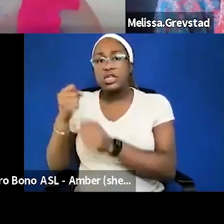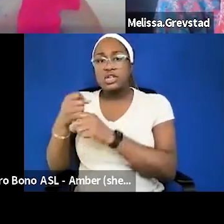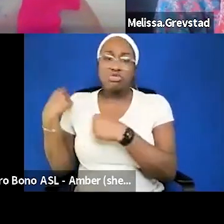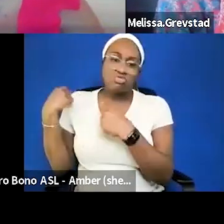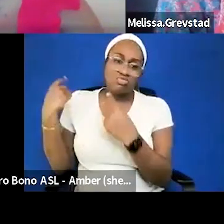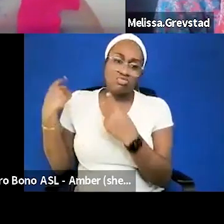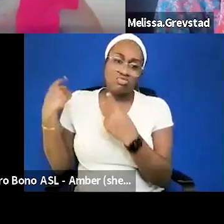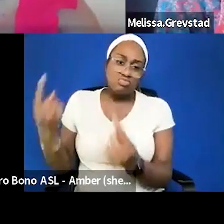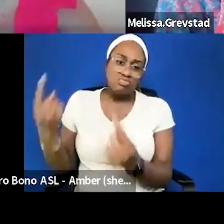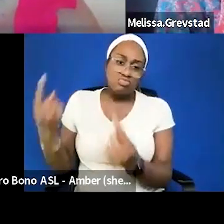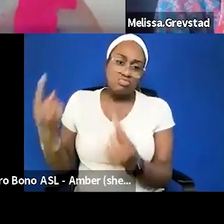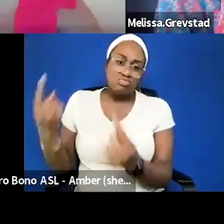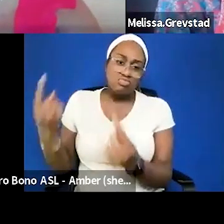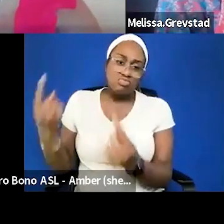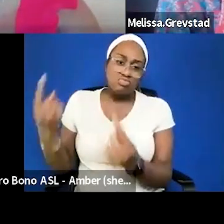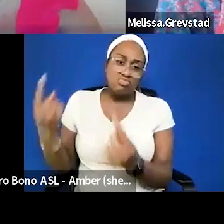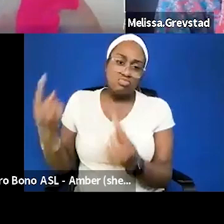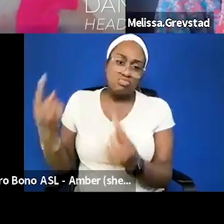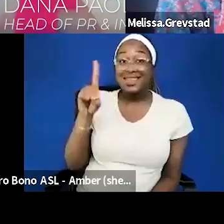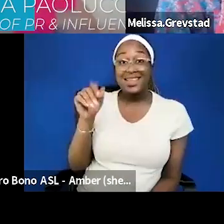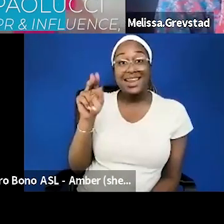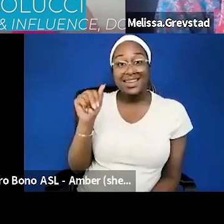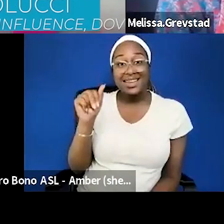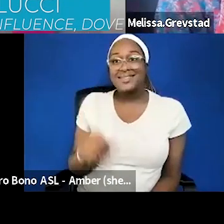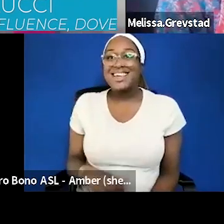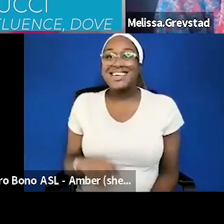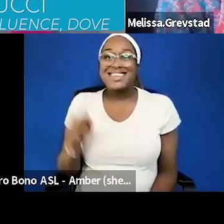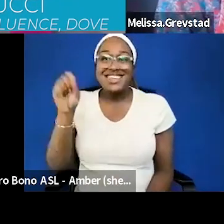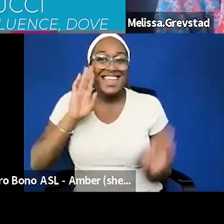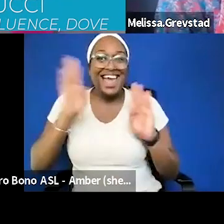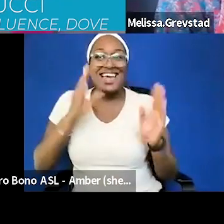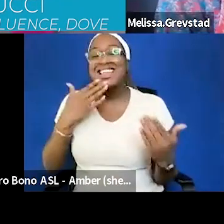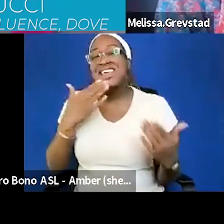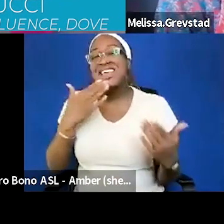Thanks. And Dana. Yes, hi. Thank you so much for having me. I'm Dana Paolucci.